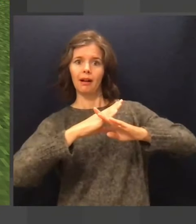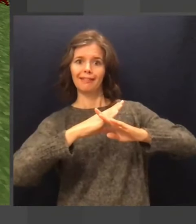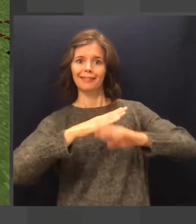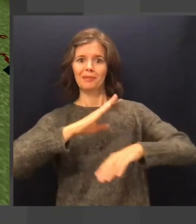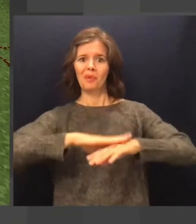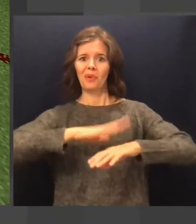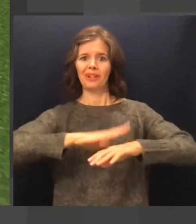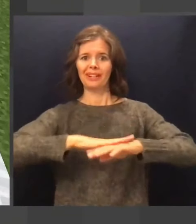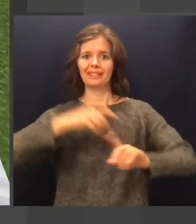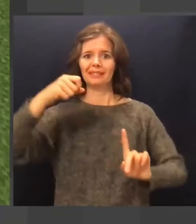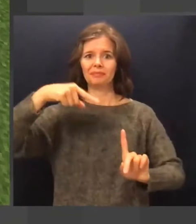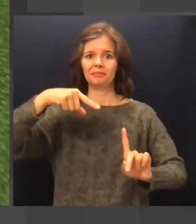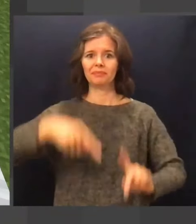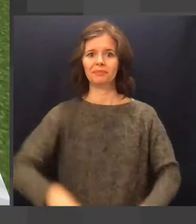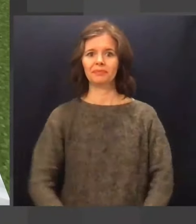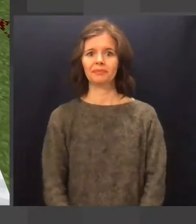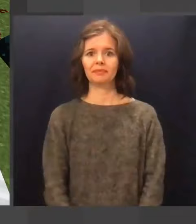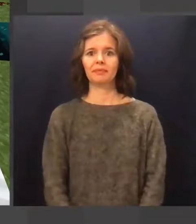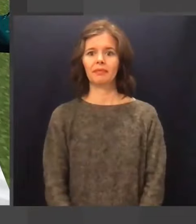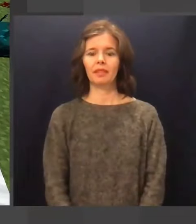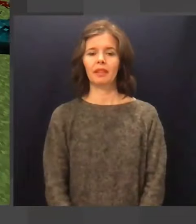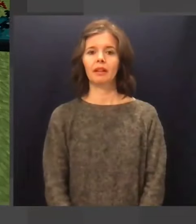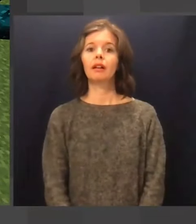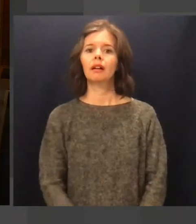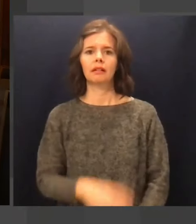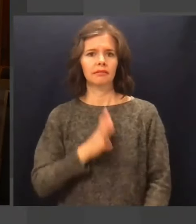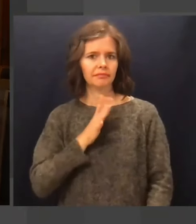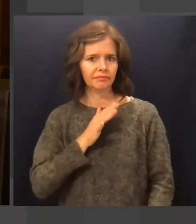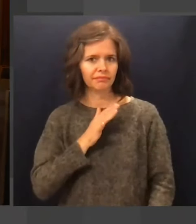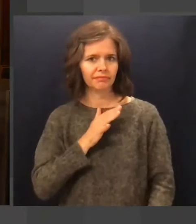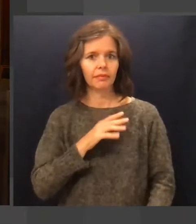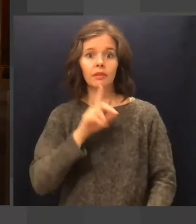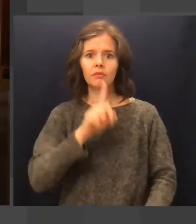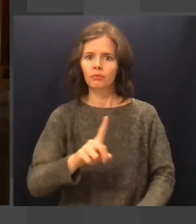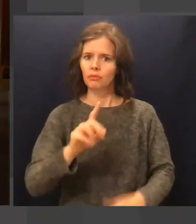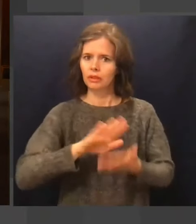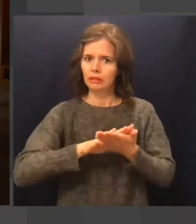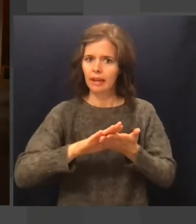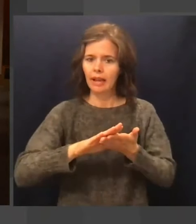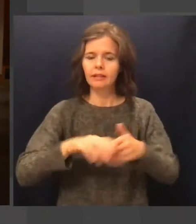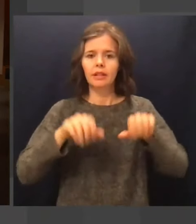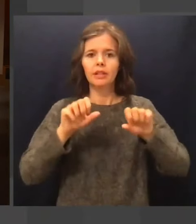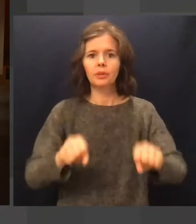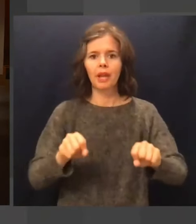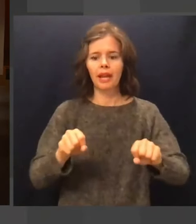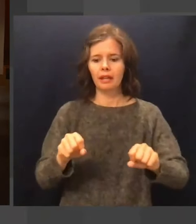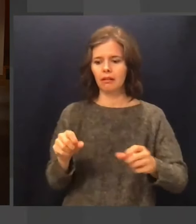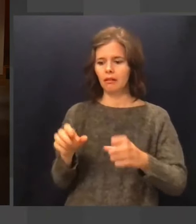PREVENTS THE SIGNAL GREAT GOING TO THE SCULK SENSOR.